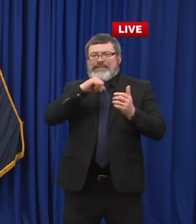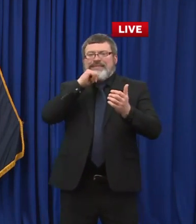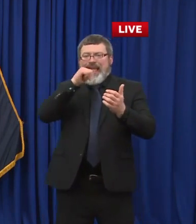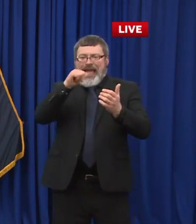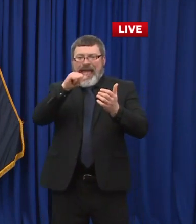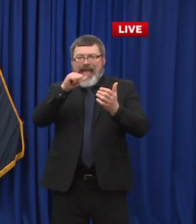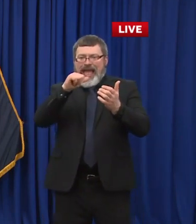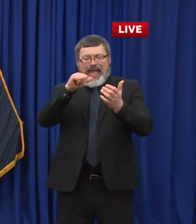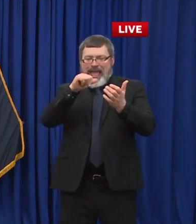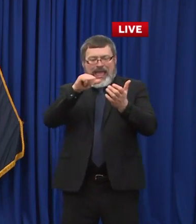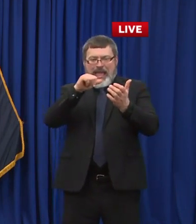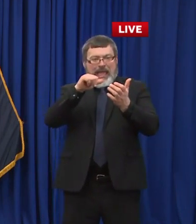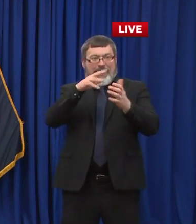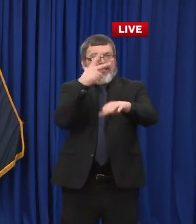IT IS TWO SHOTS.